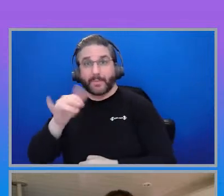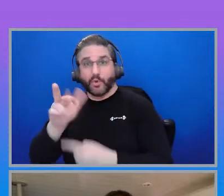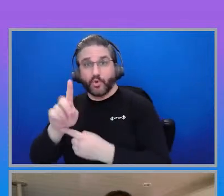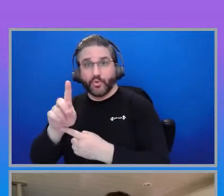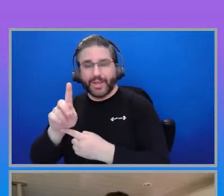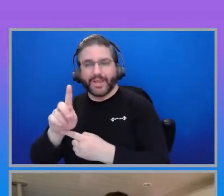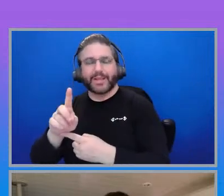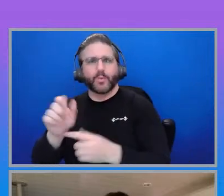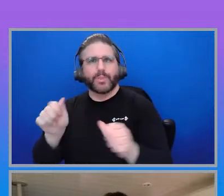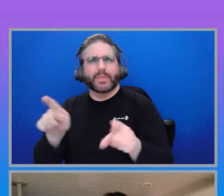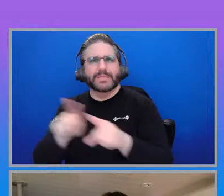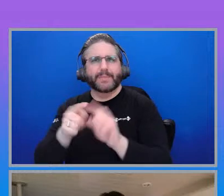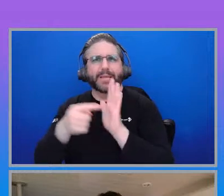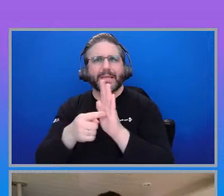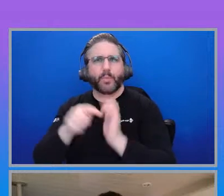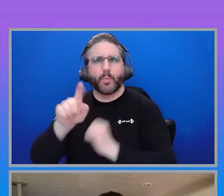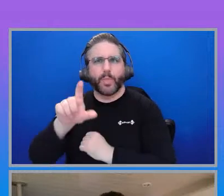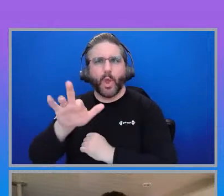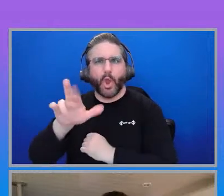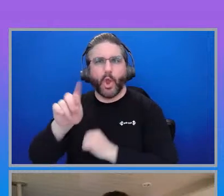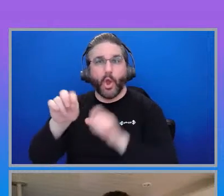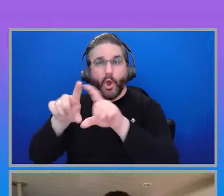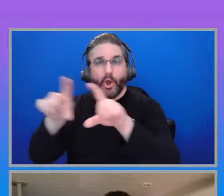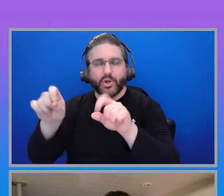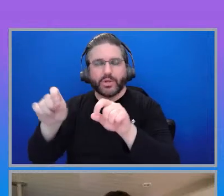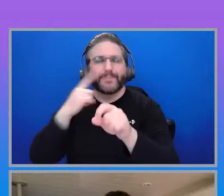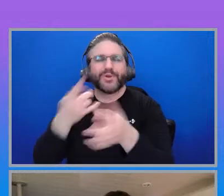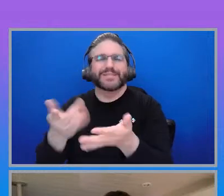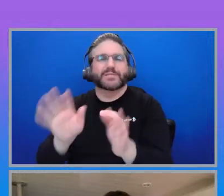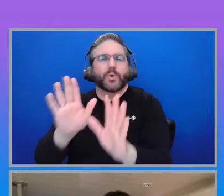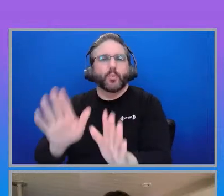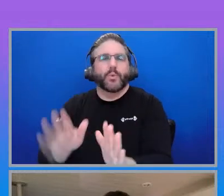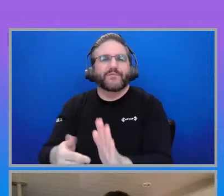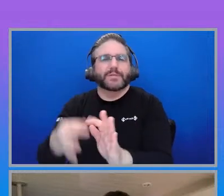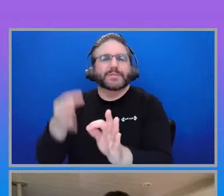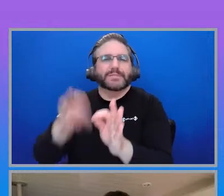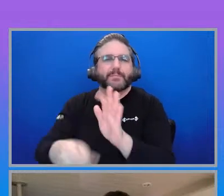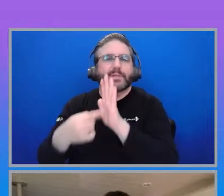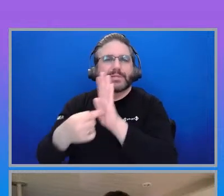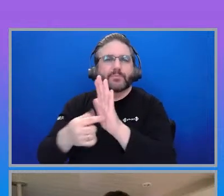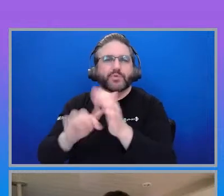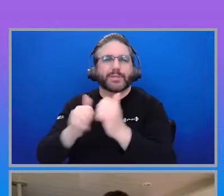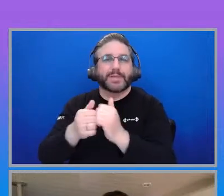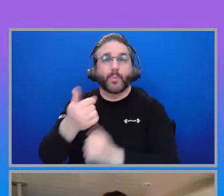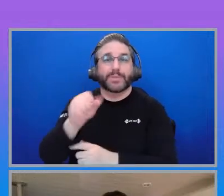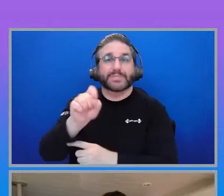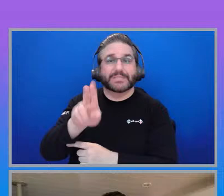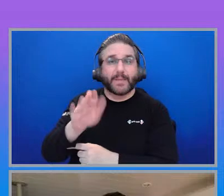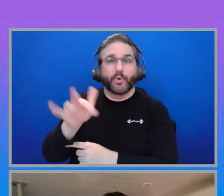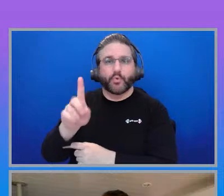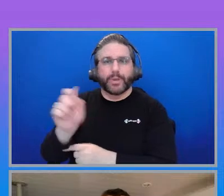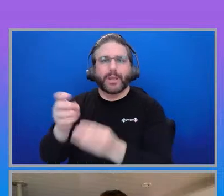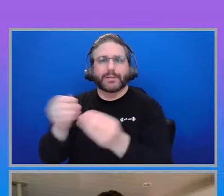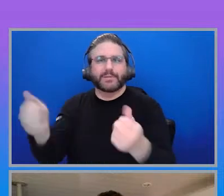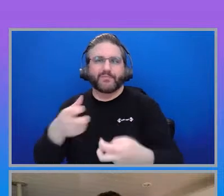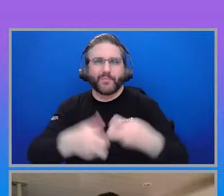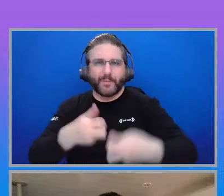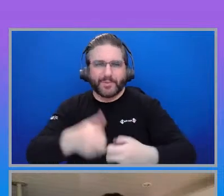example with cards is because it's a really great and simple demonstration of what sub grid